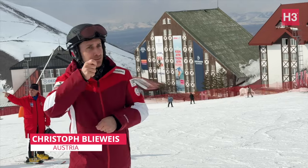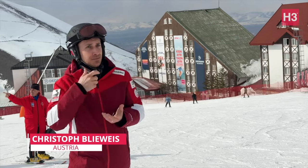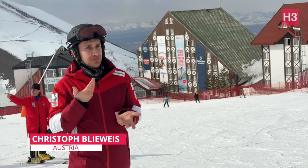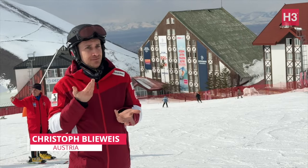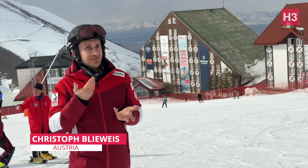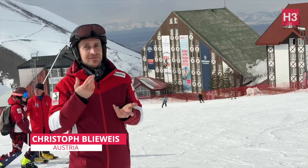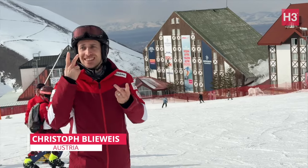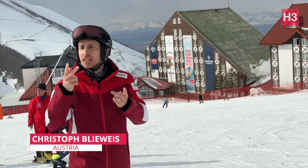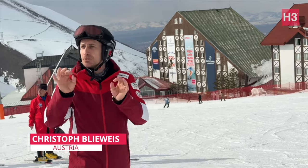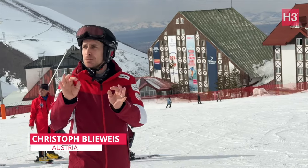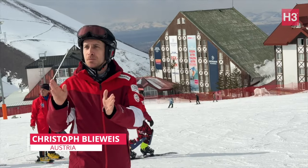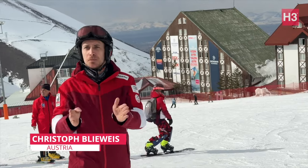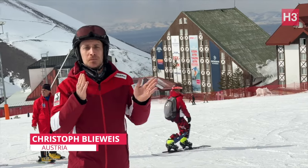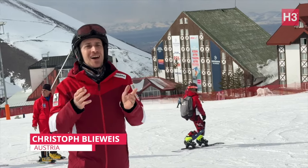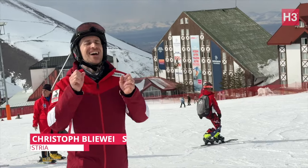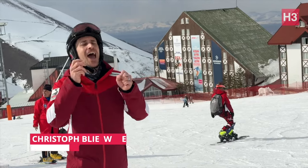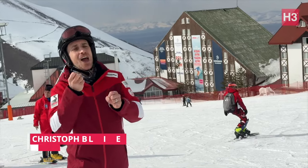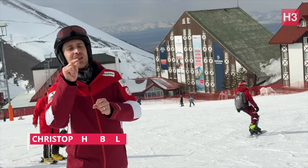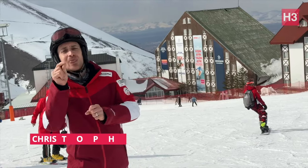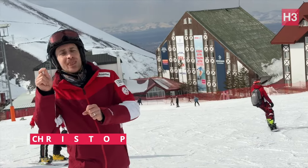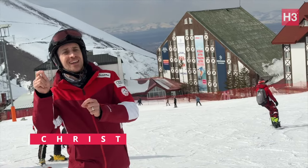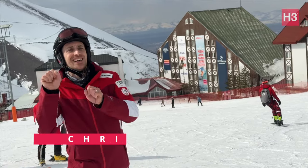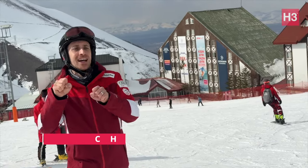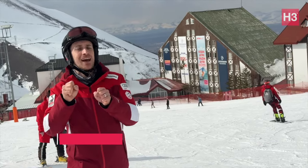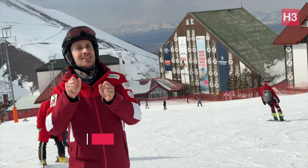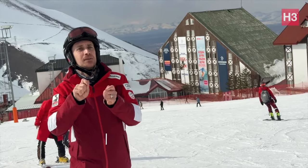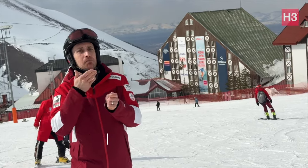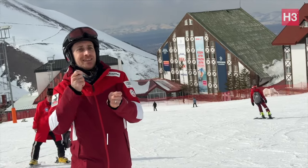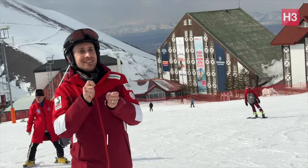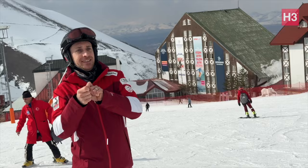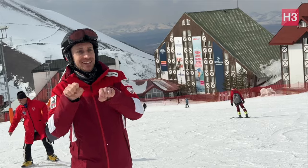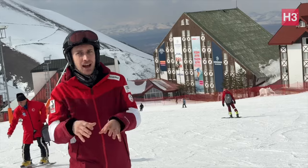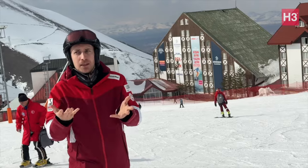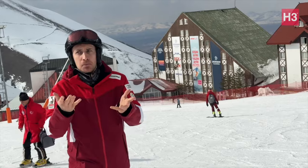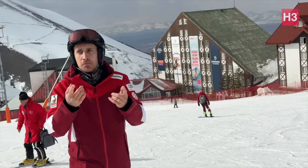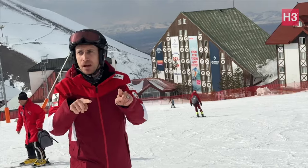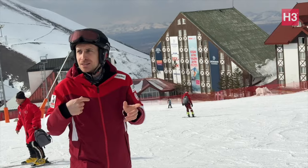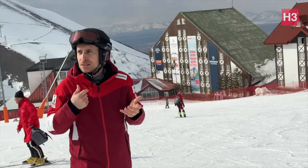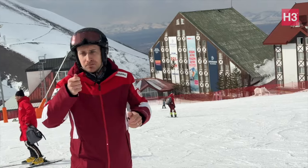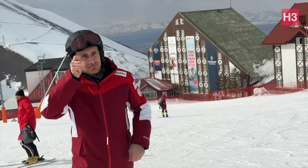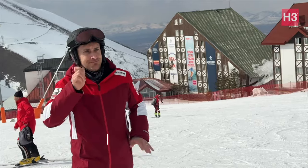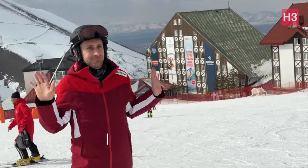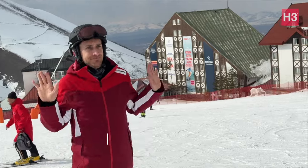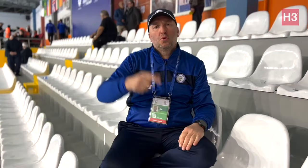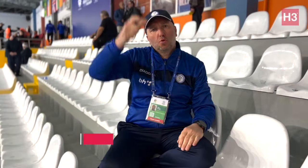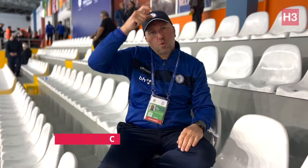some minor hiccups and there could have been room for improvement. Nonetheless, I'm impressed!